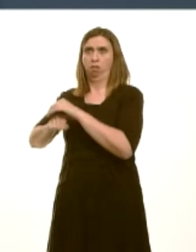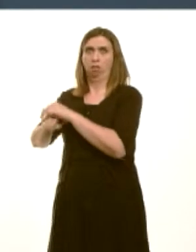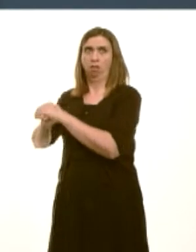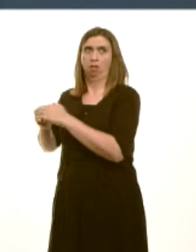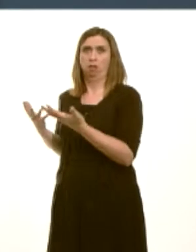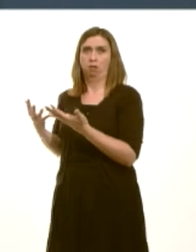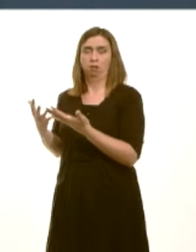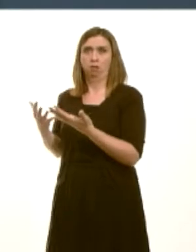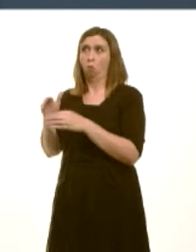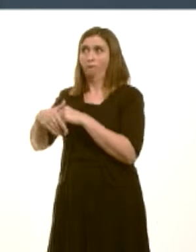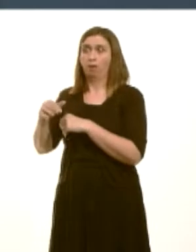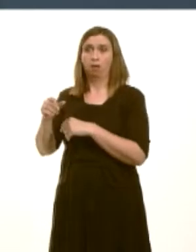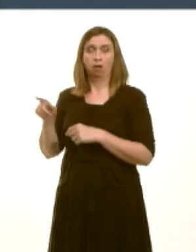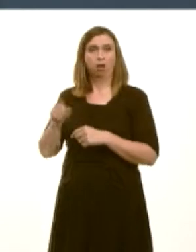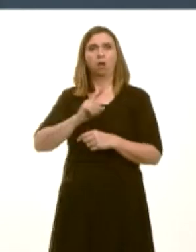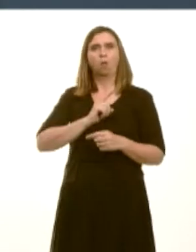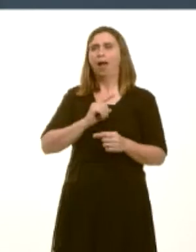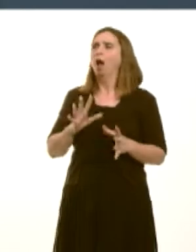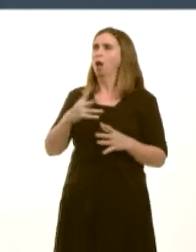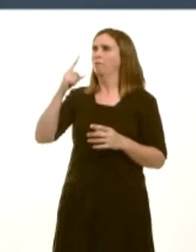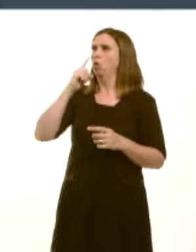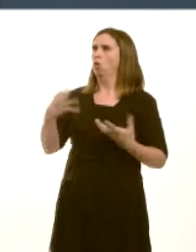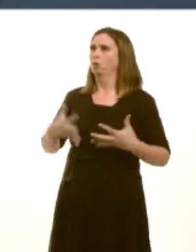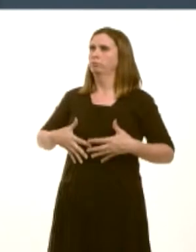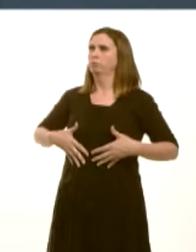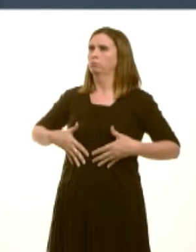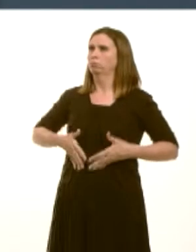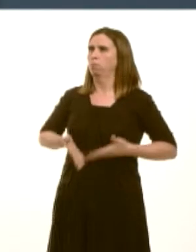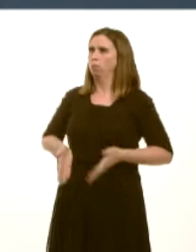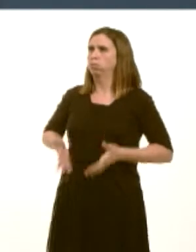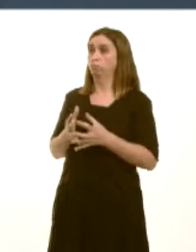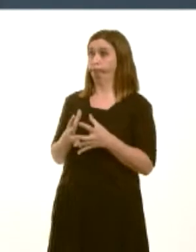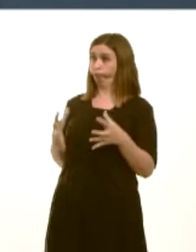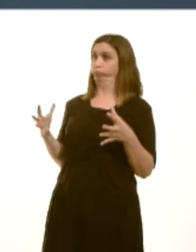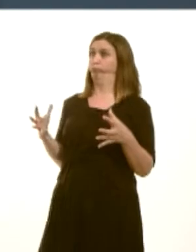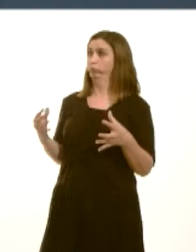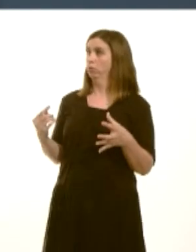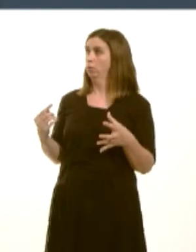the unanticipated baby boom of recent years. Several parents whose children attend schools